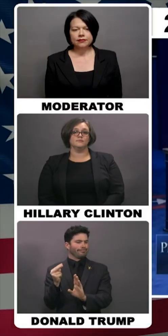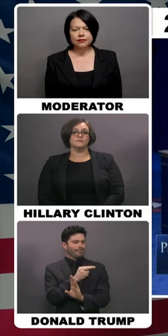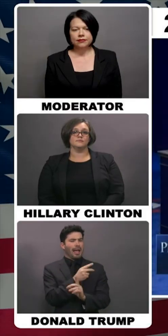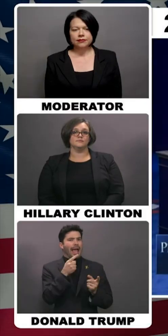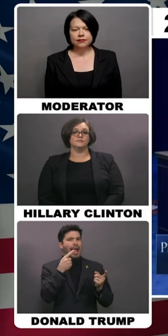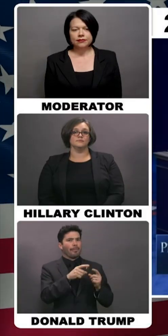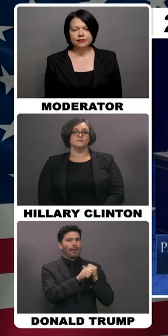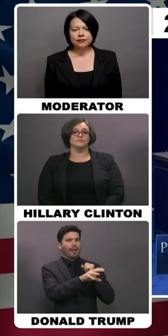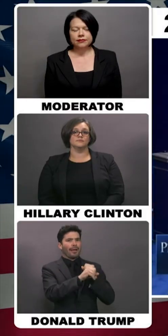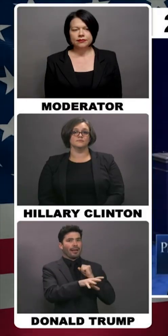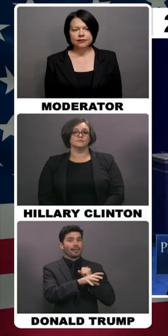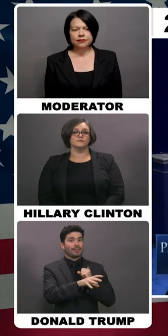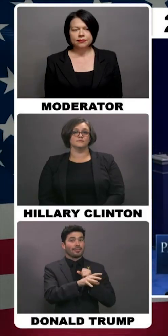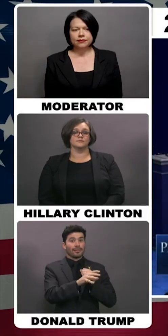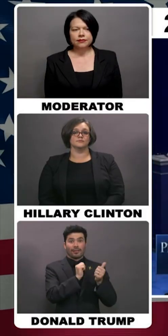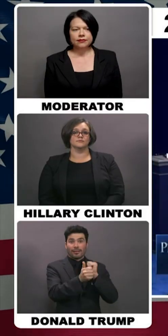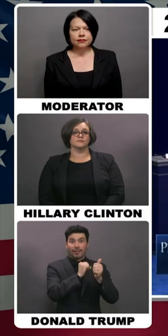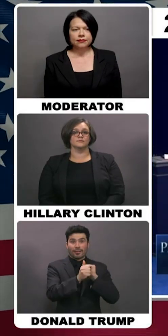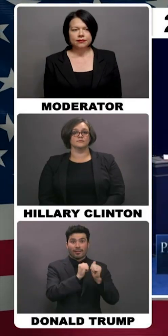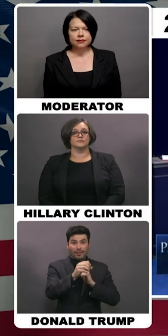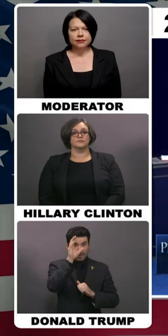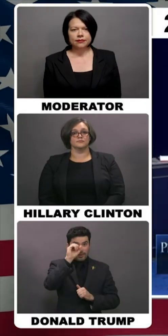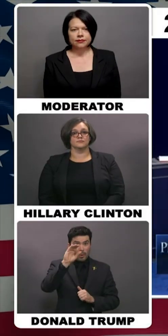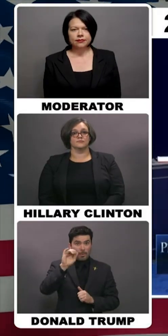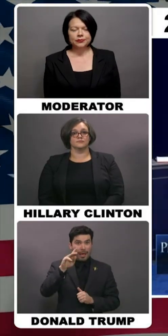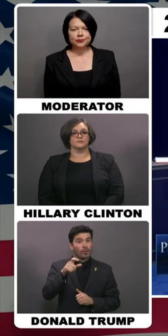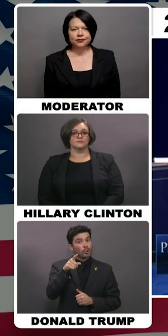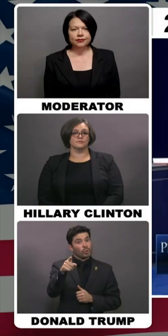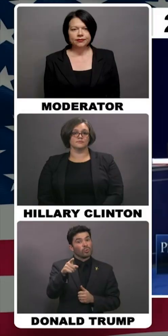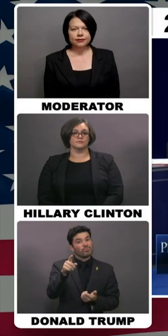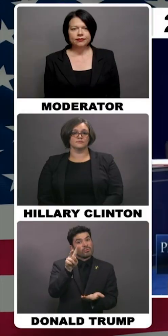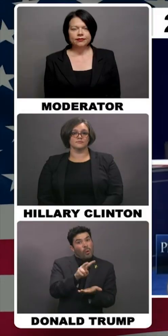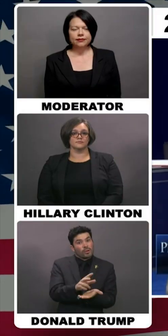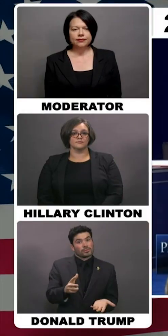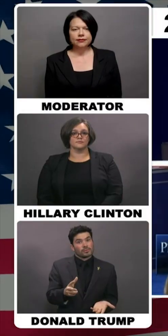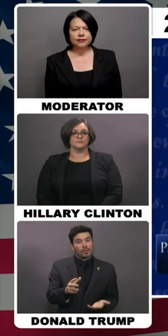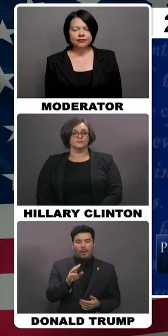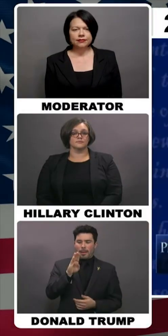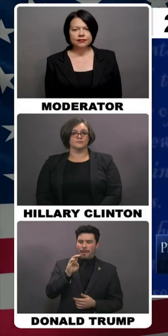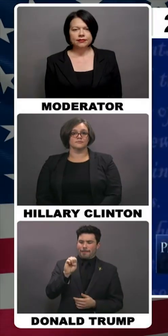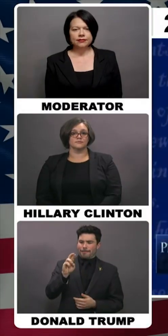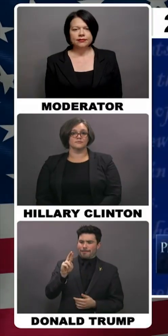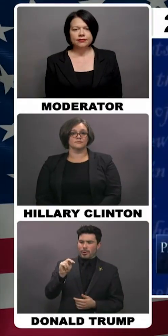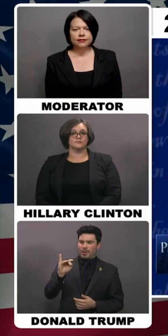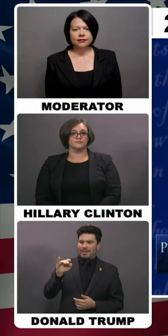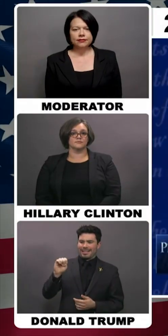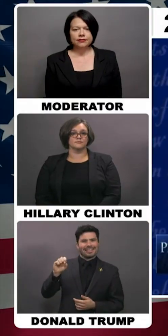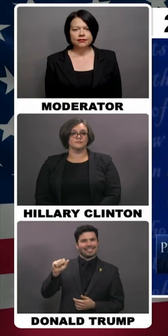fair and square, unlike the Bernie Sanders race where you won, but not fair and square in my opinion.